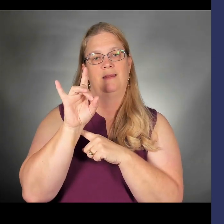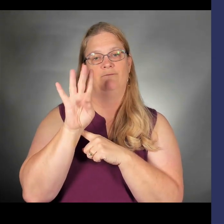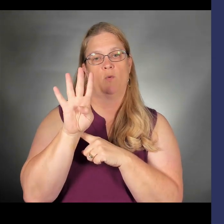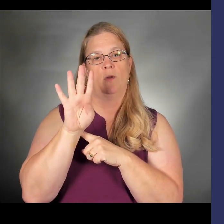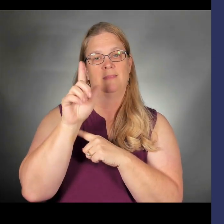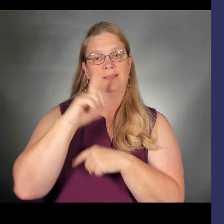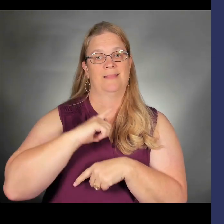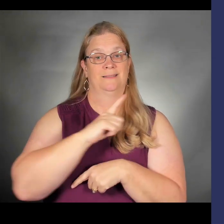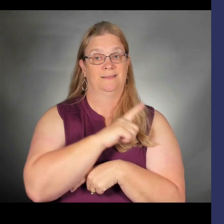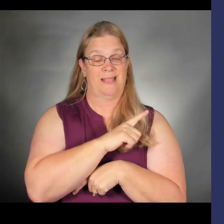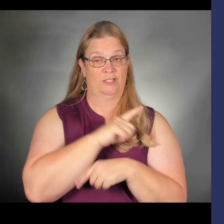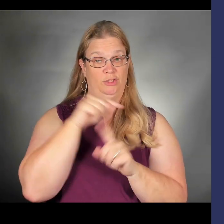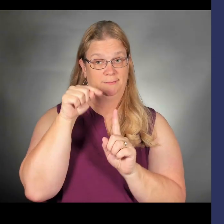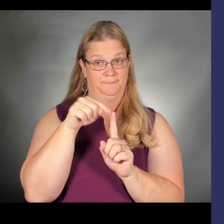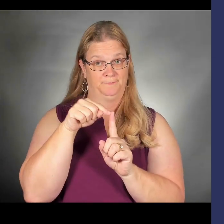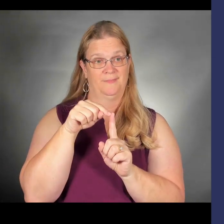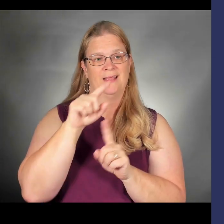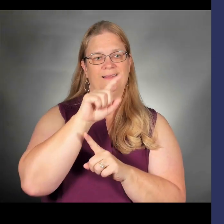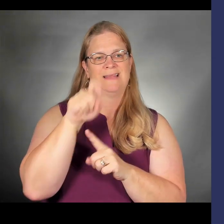According to the Texas 84th Legislature,